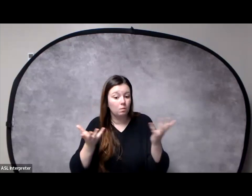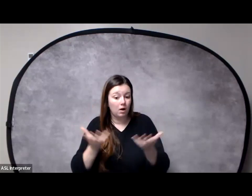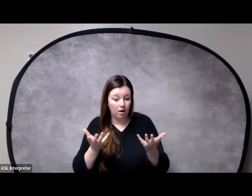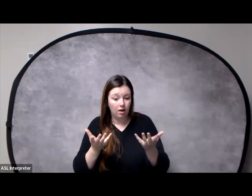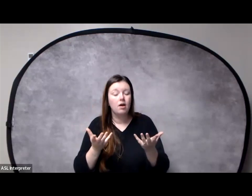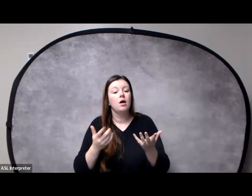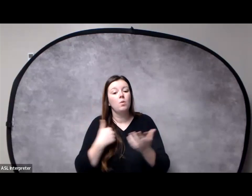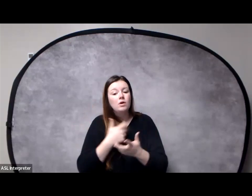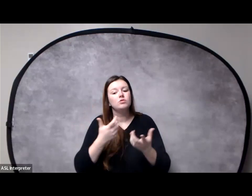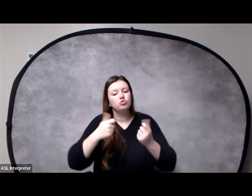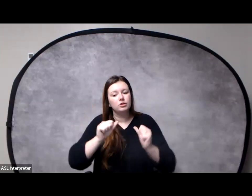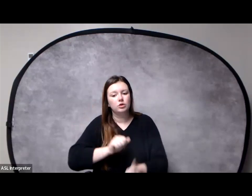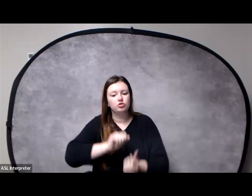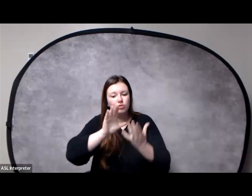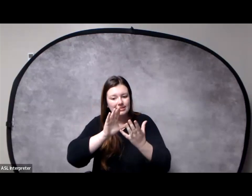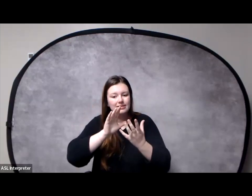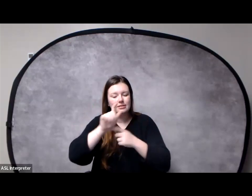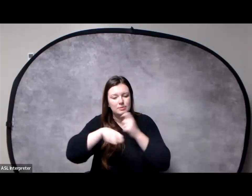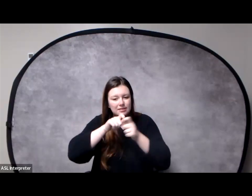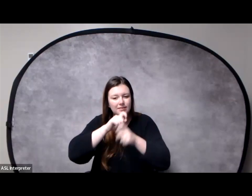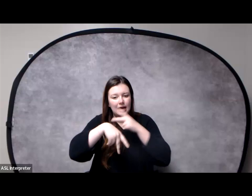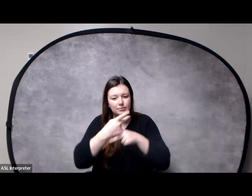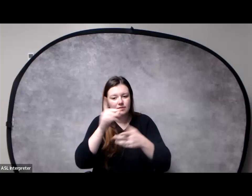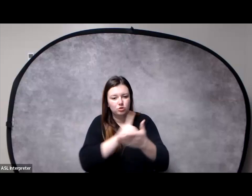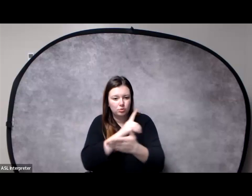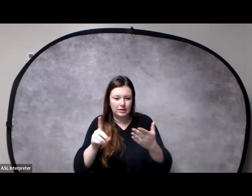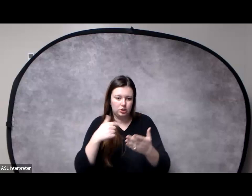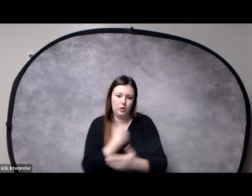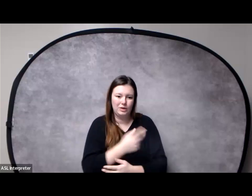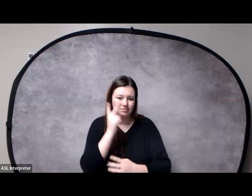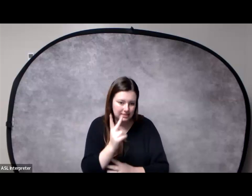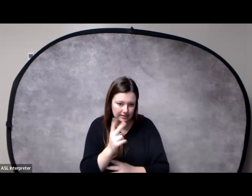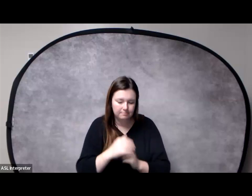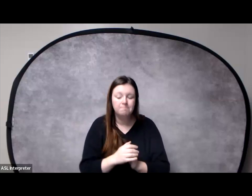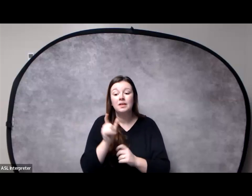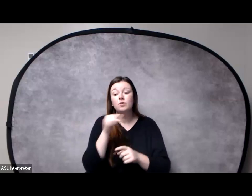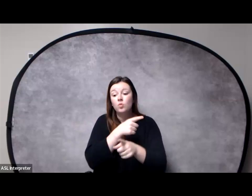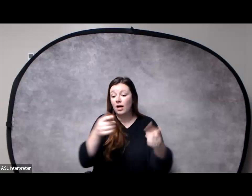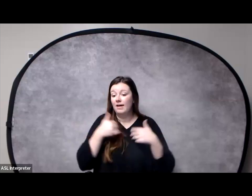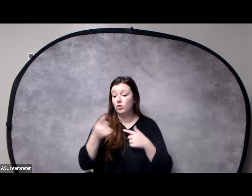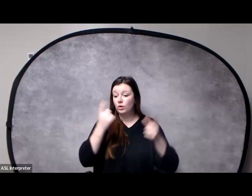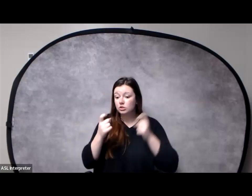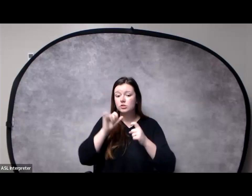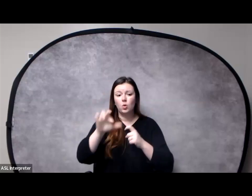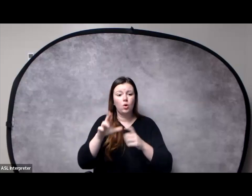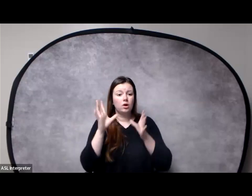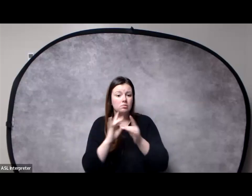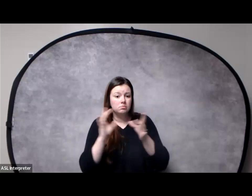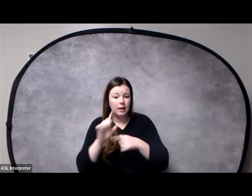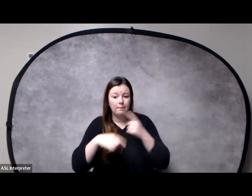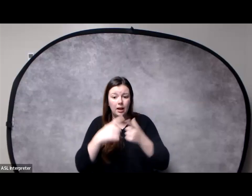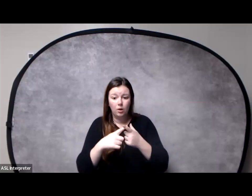If you have suggestions about more specific areas of discrimination in child welfare broadly